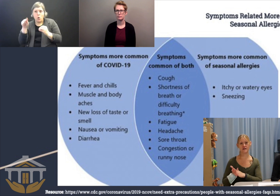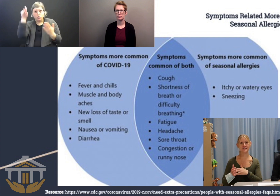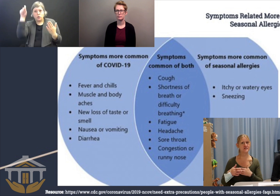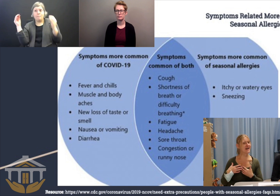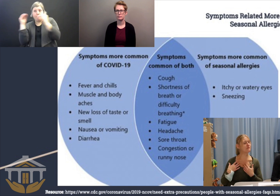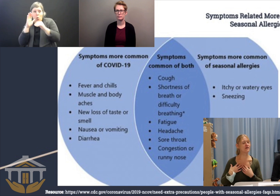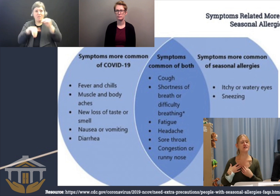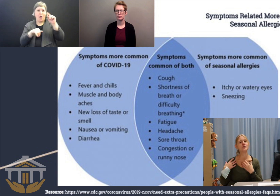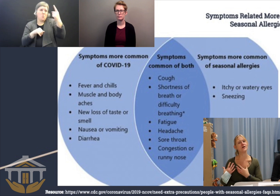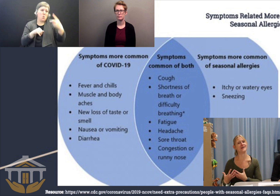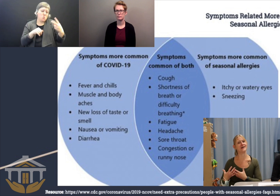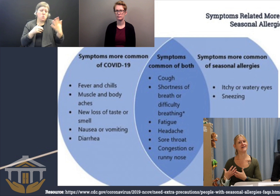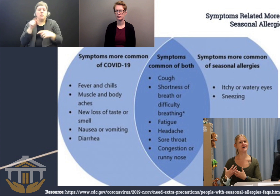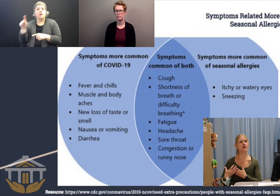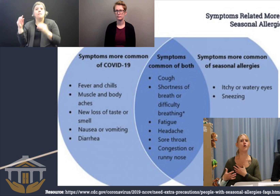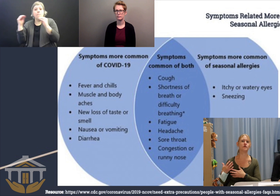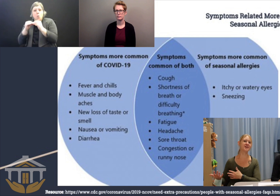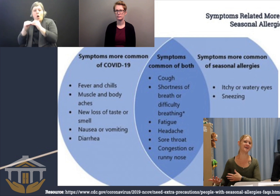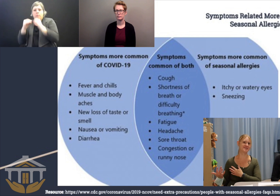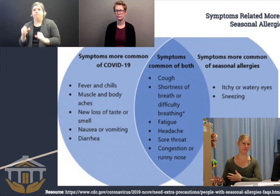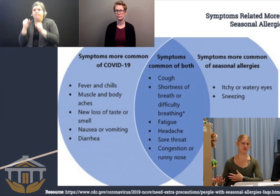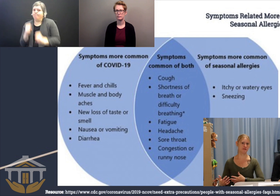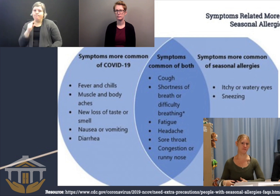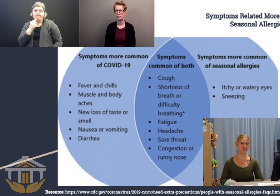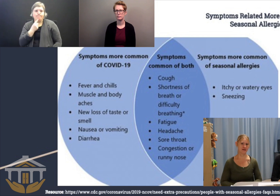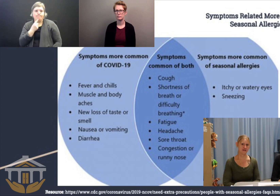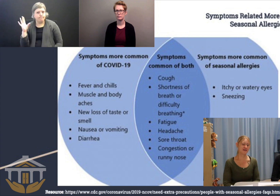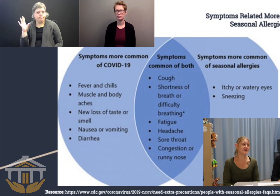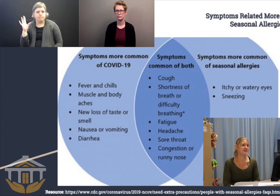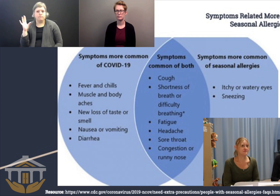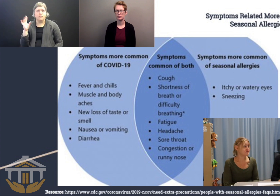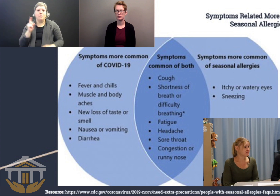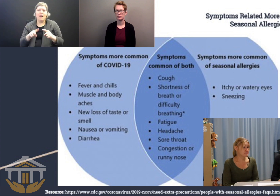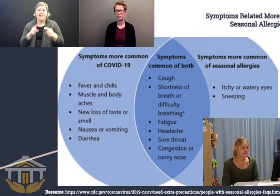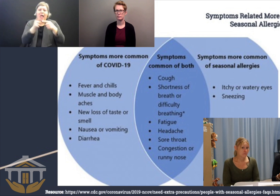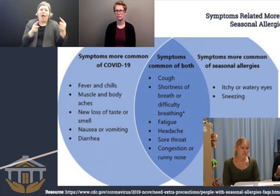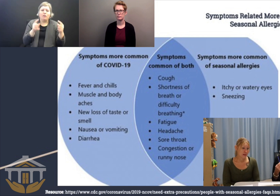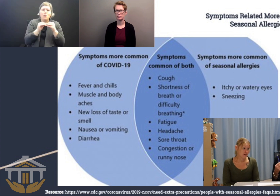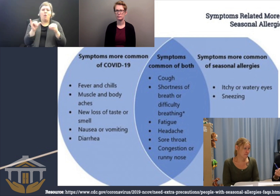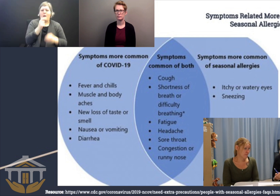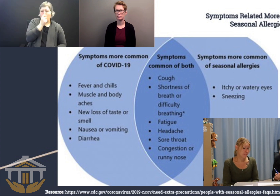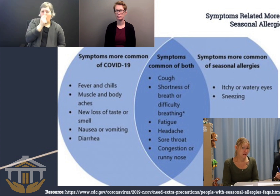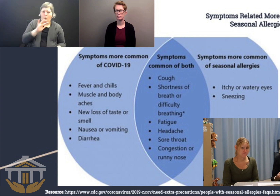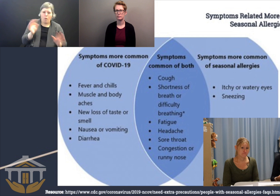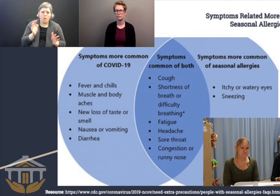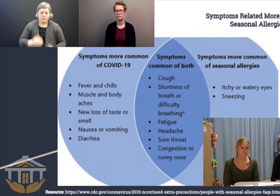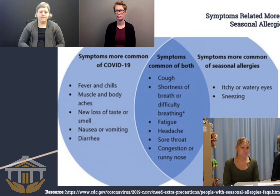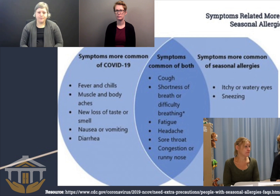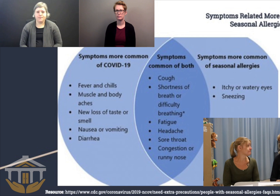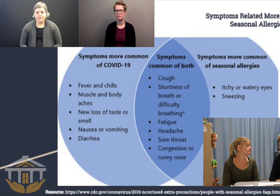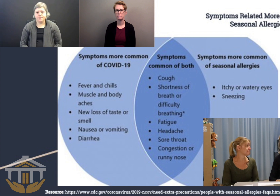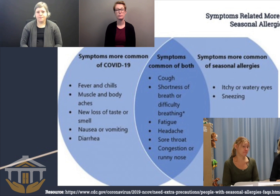it's just that more annoying cold-like symptom. And if you do suspect you have COVID, you know